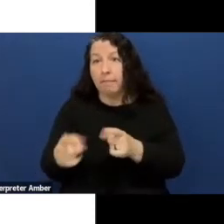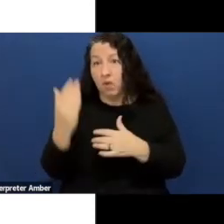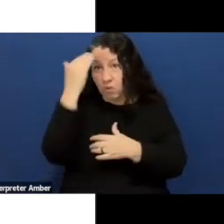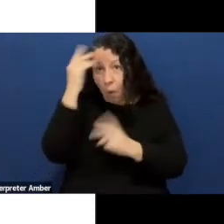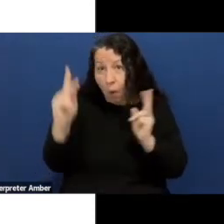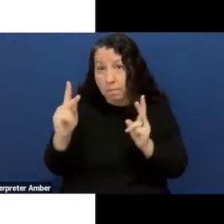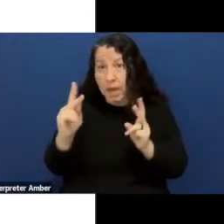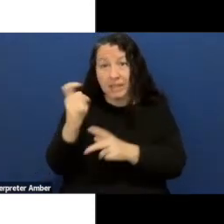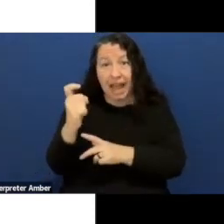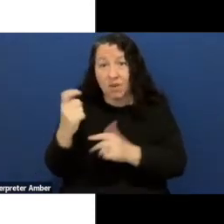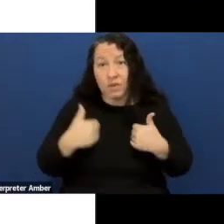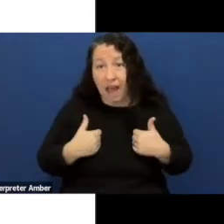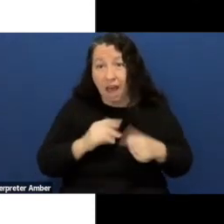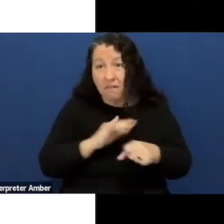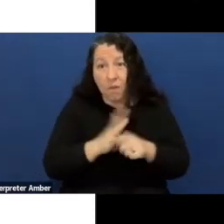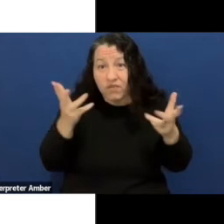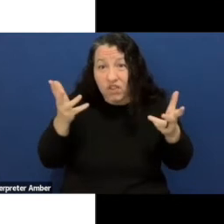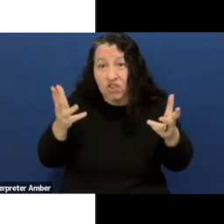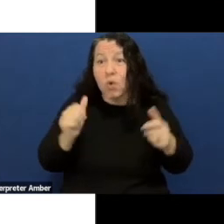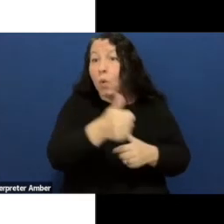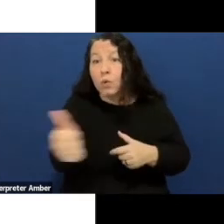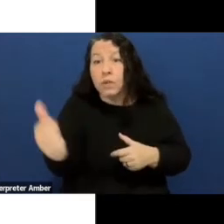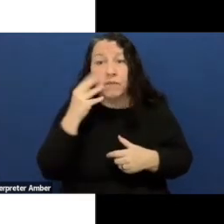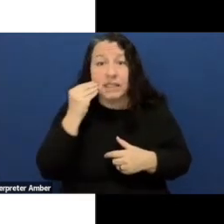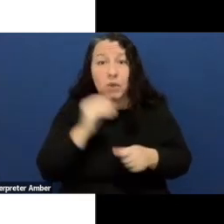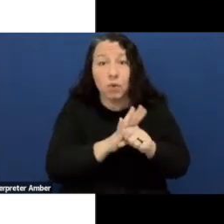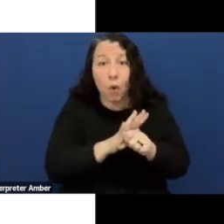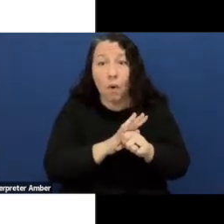follow up a few months after that. And so this is active right now. And you can go to